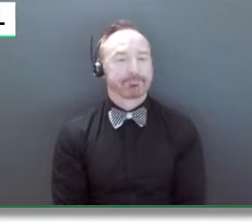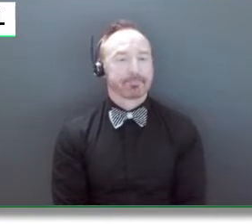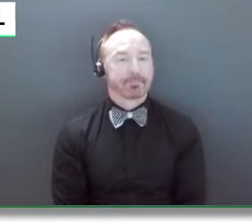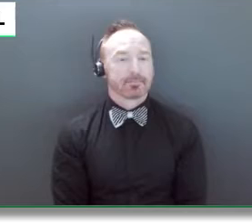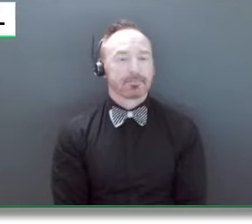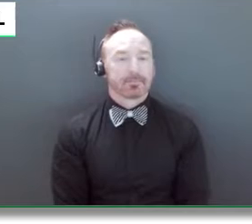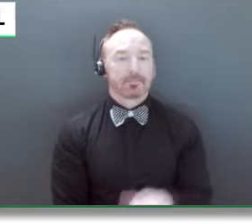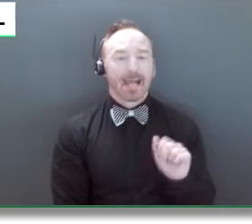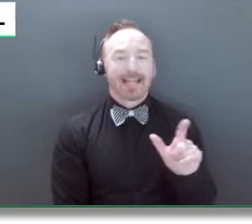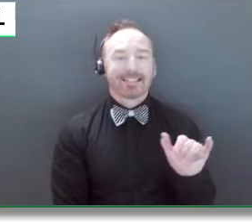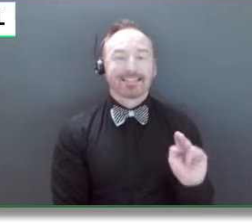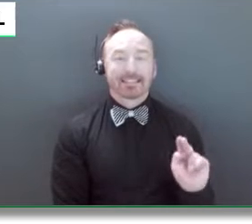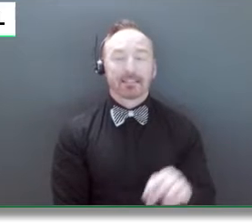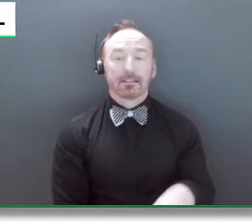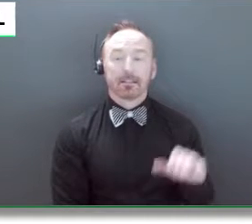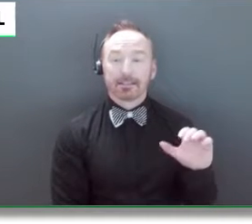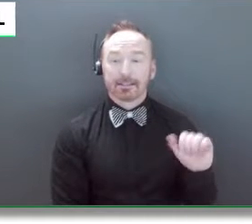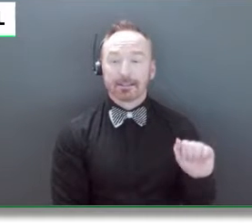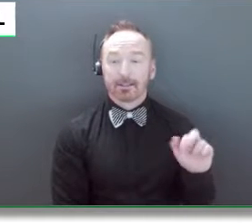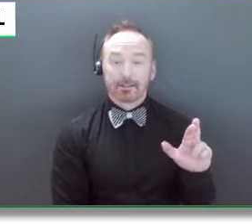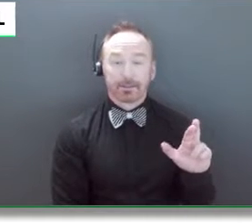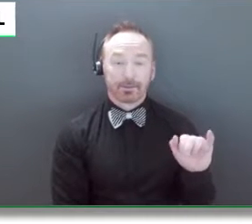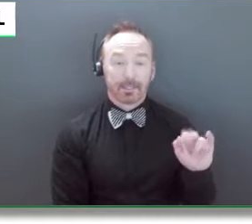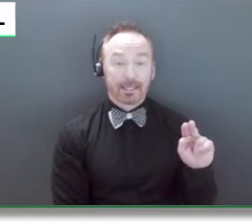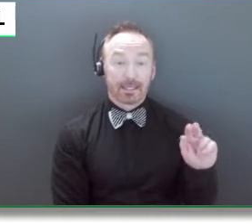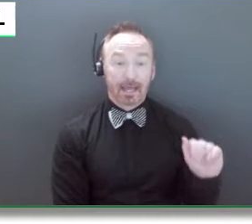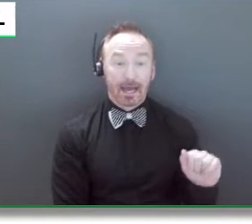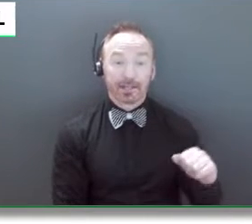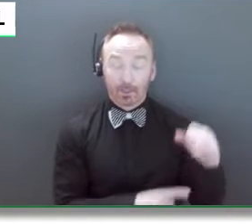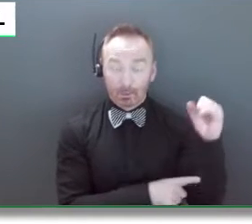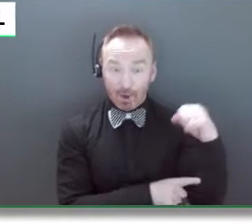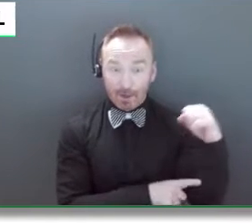see you nodding along. Do you want to add. Uh yeah I definitely agree with what's